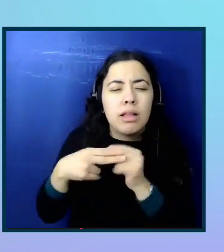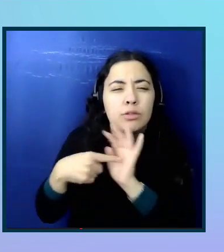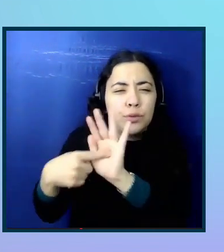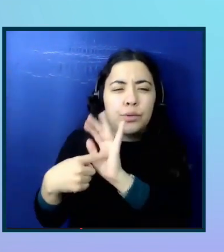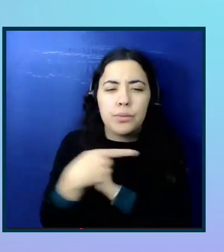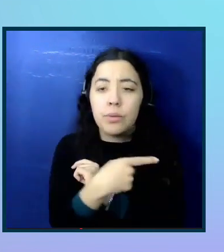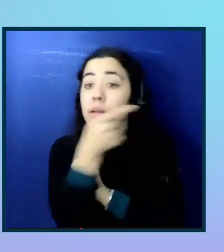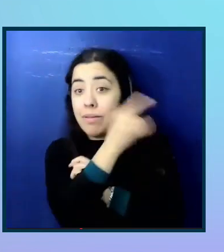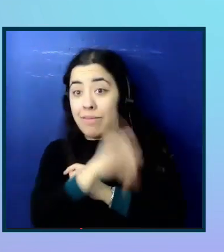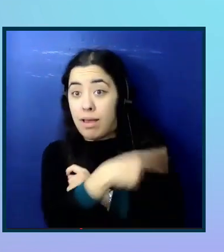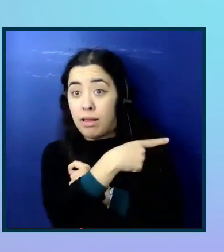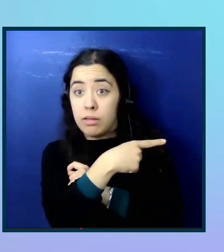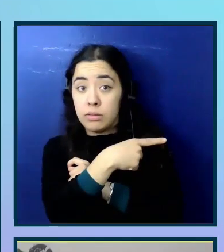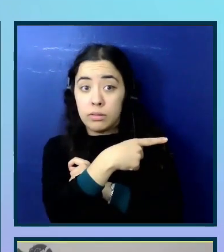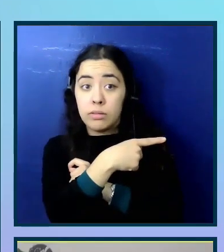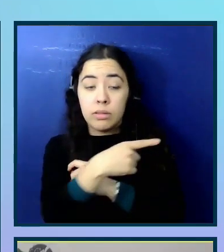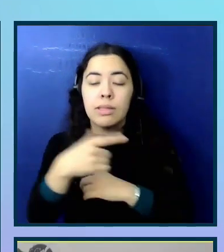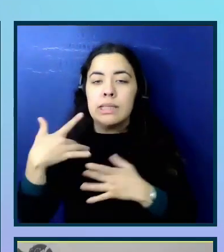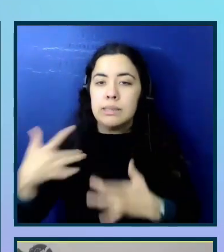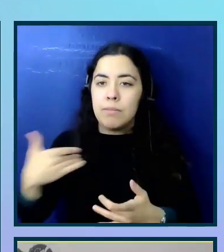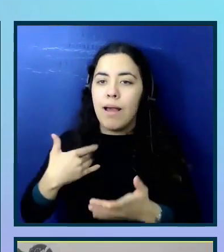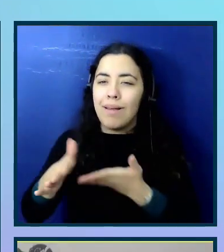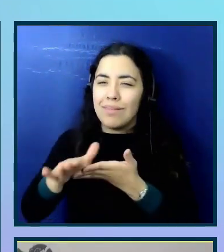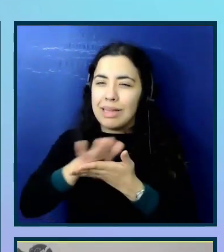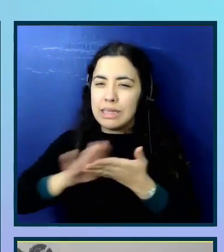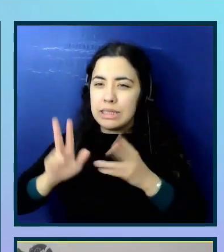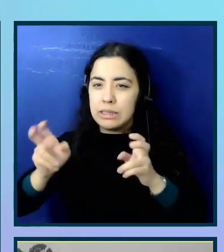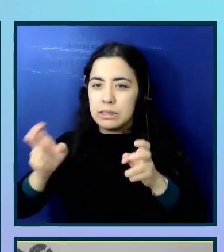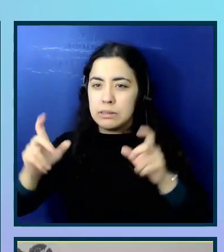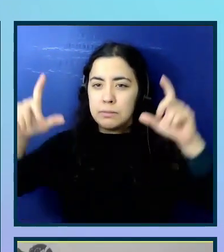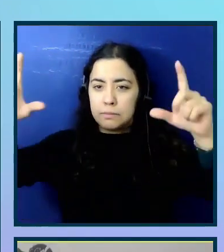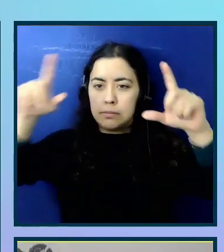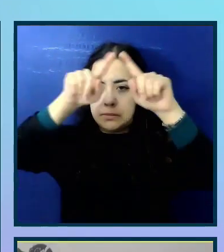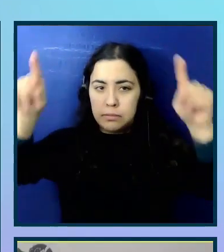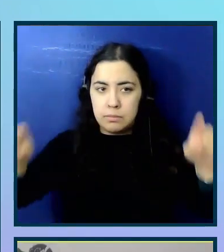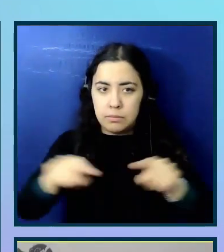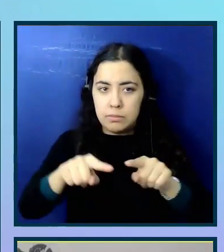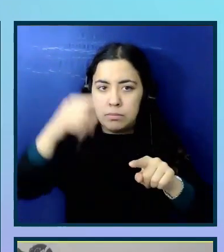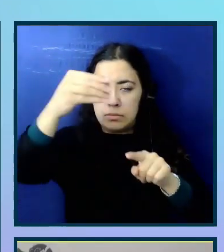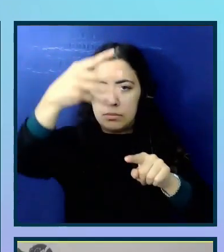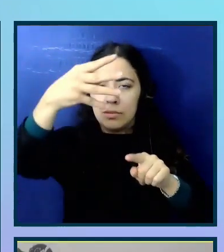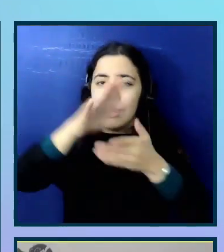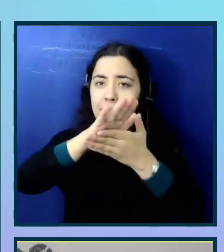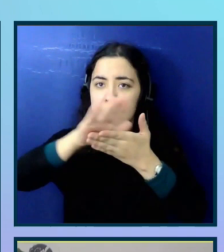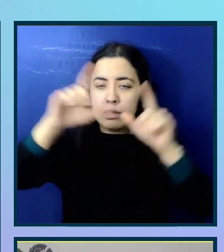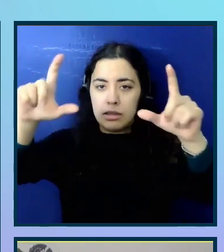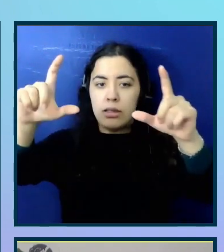So I will often have the page, the clean version, especially if I'm doing usability test on that. I don't want to have the annotations.